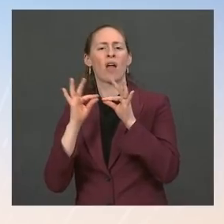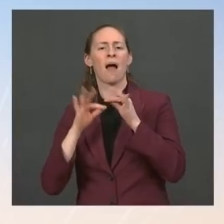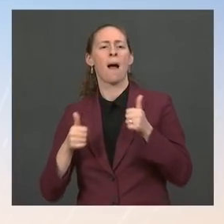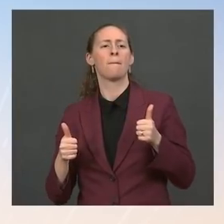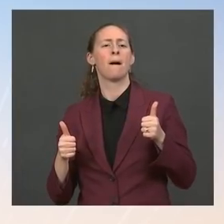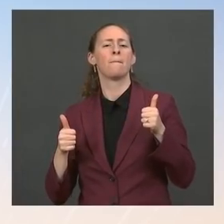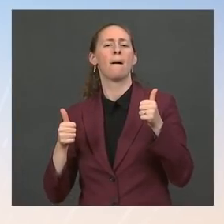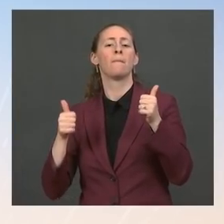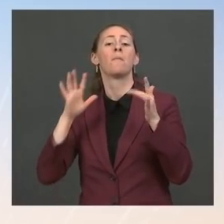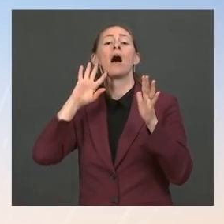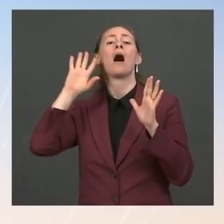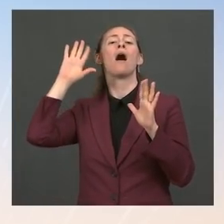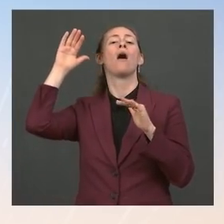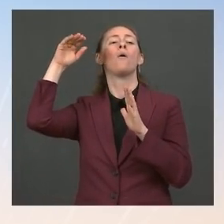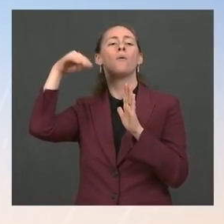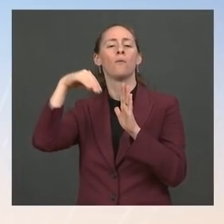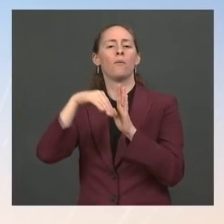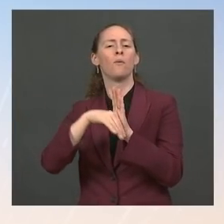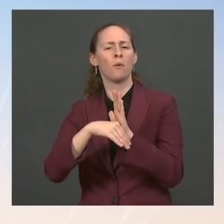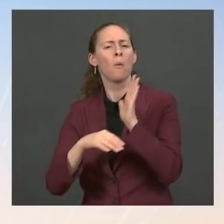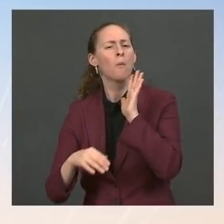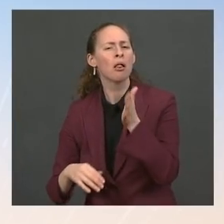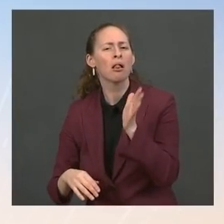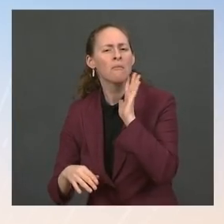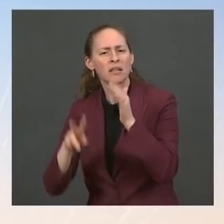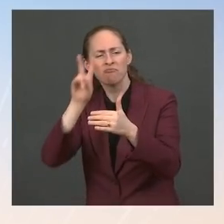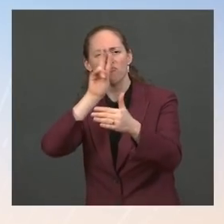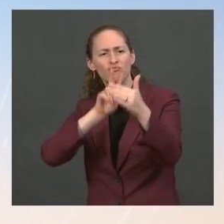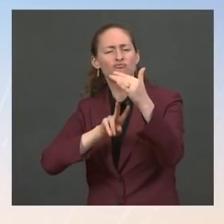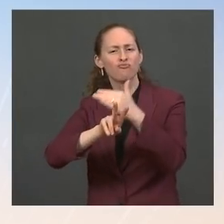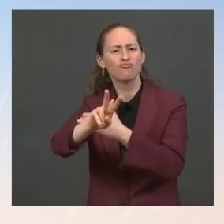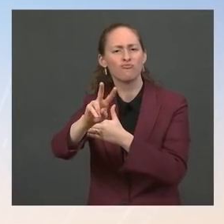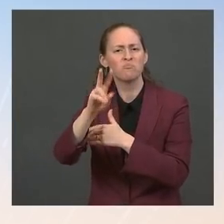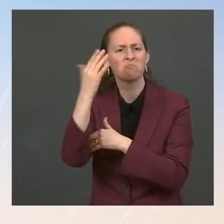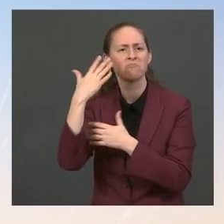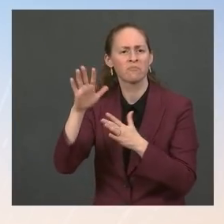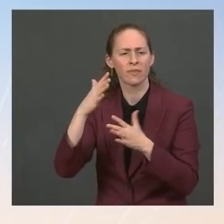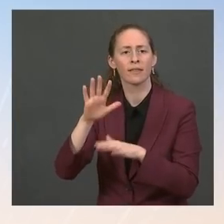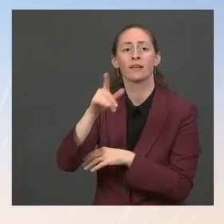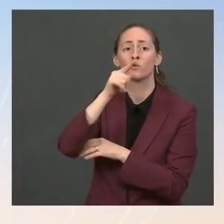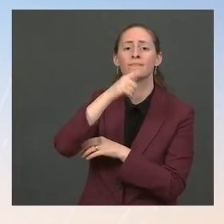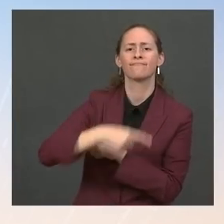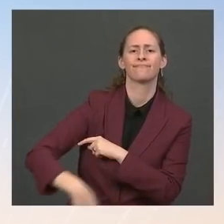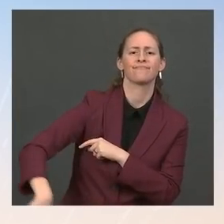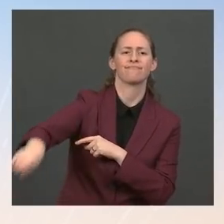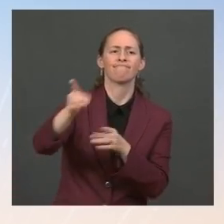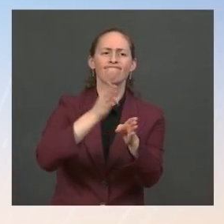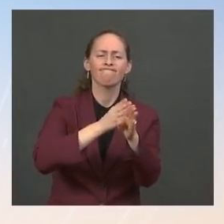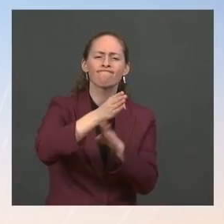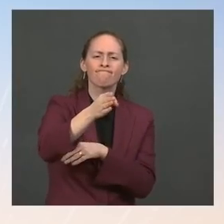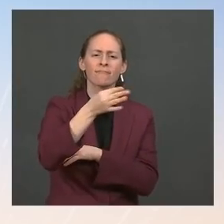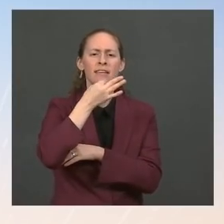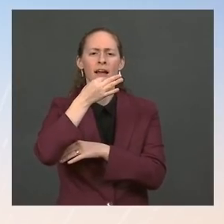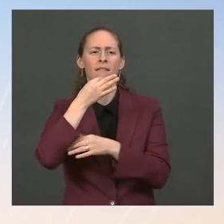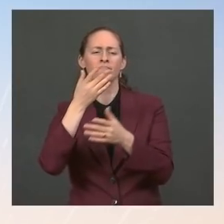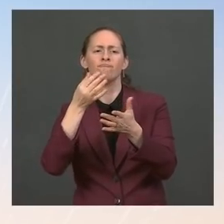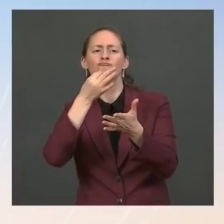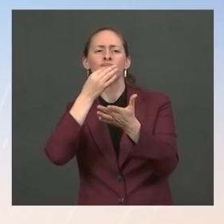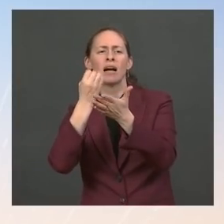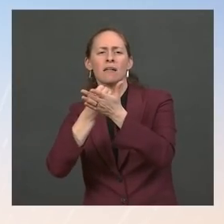that the President's economic agenda -- the Bipartisan Infrastructure Bill that he will sign on Monday and the Build Back Better Bill